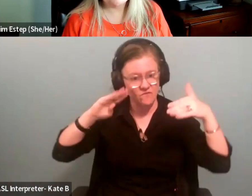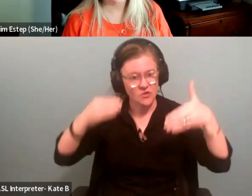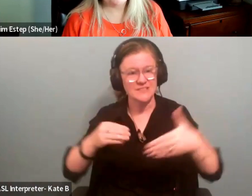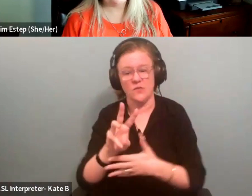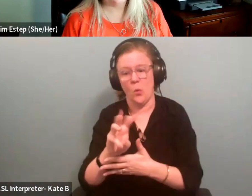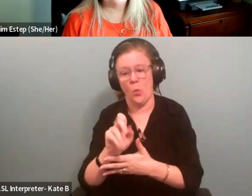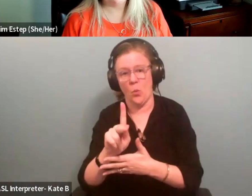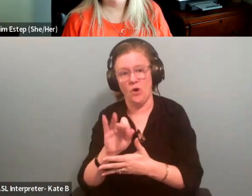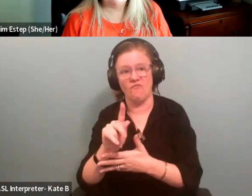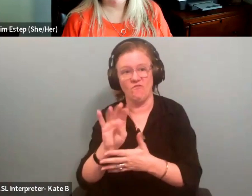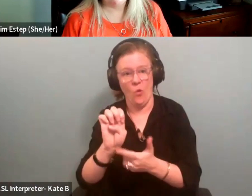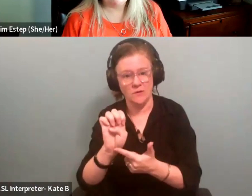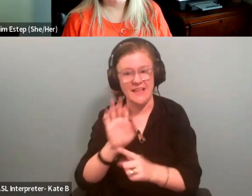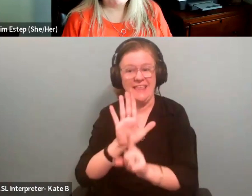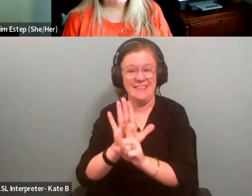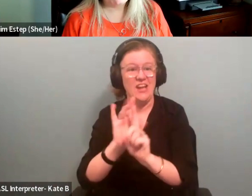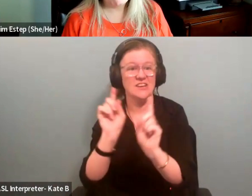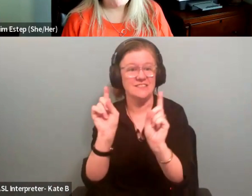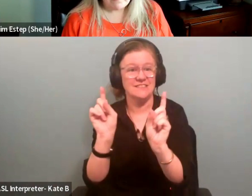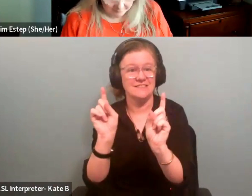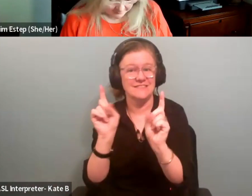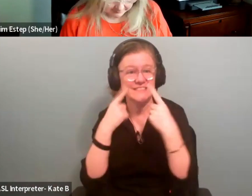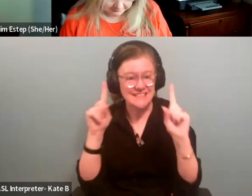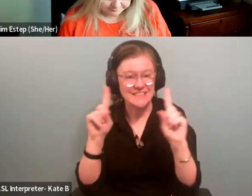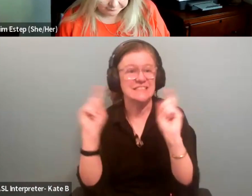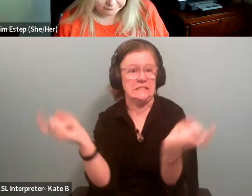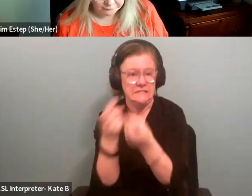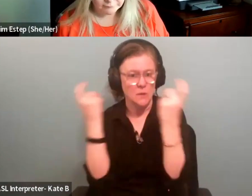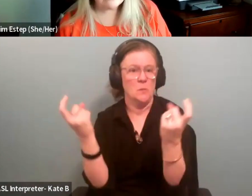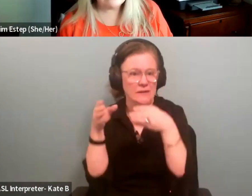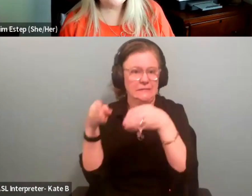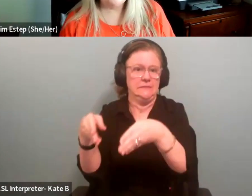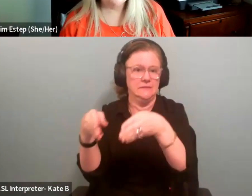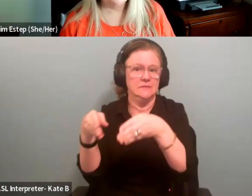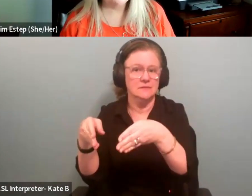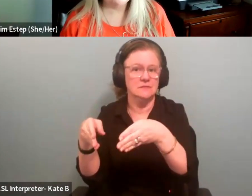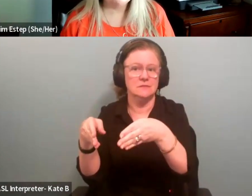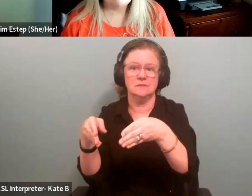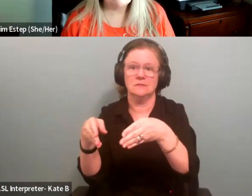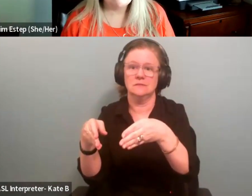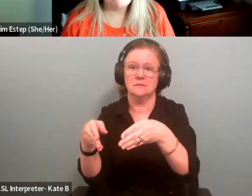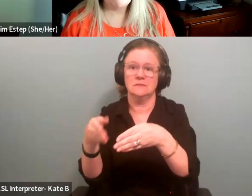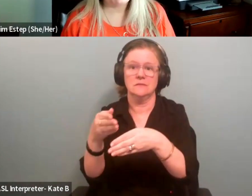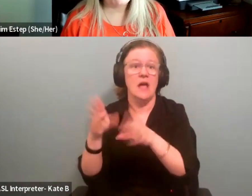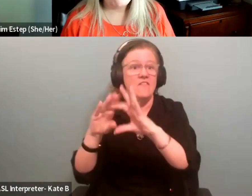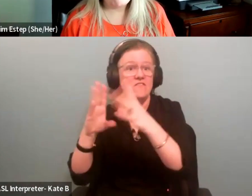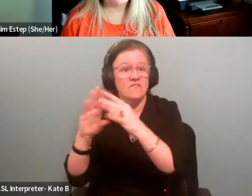celebrating their successes. You know, really great family stories were highlighted and